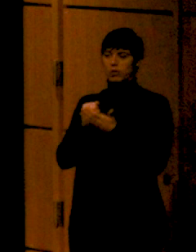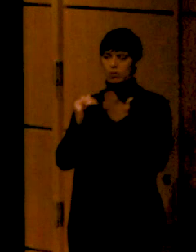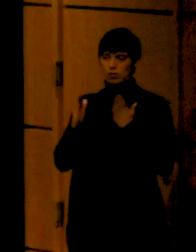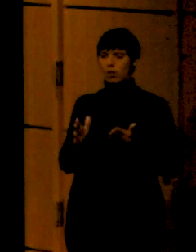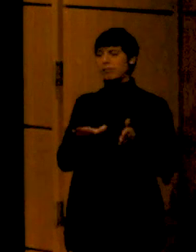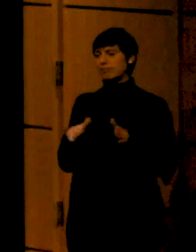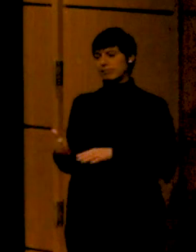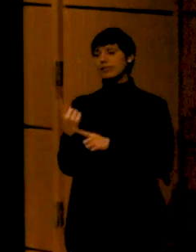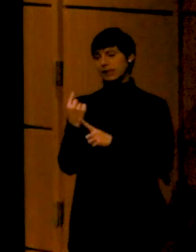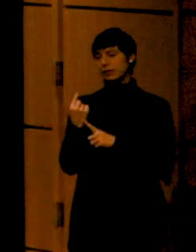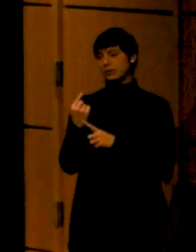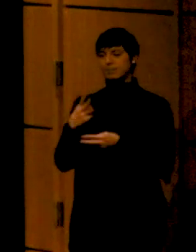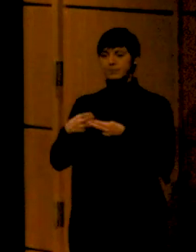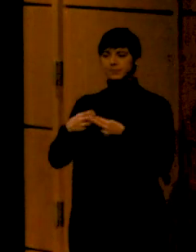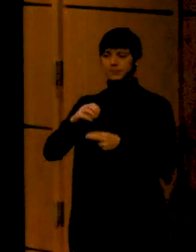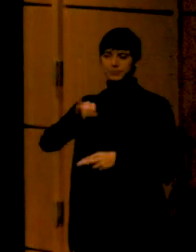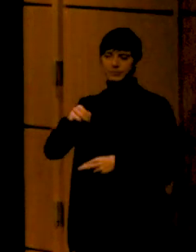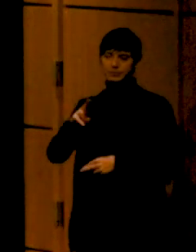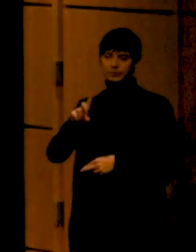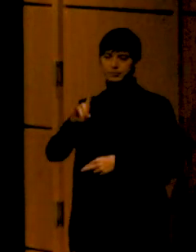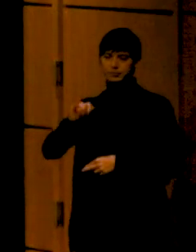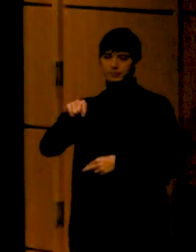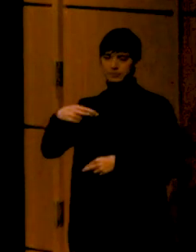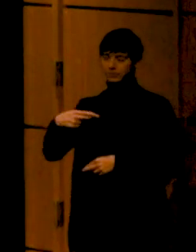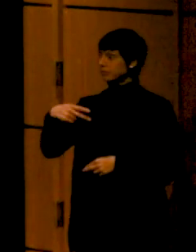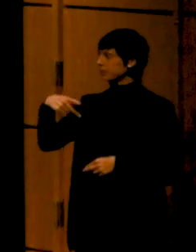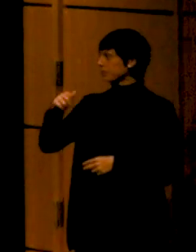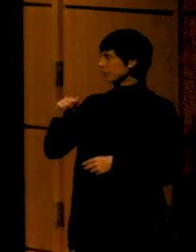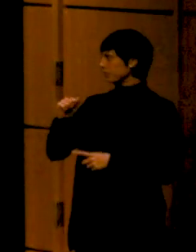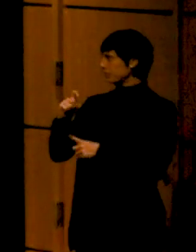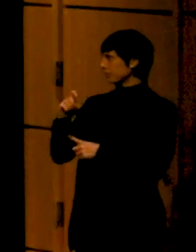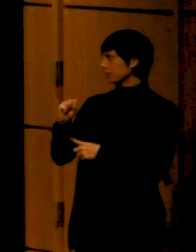last year. Judith Poxon Fawkes, who was a weaver.